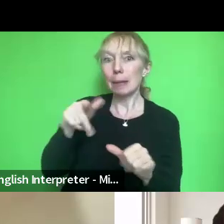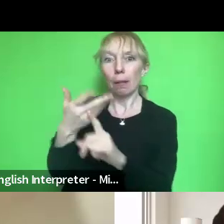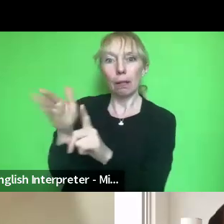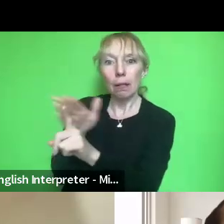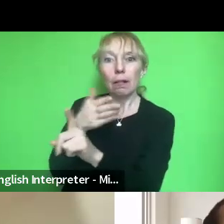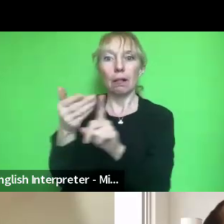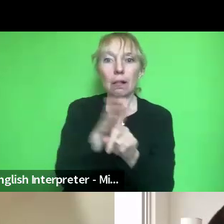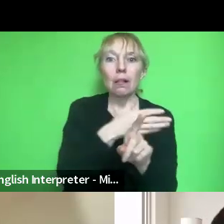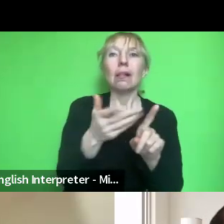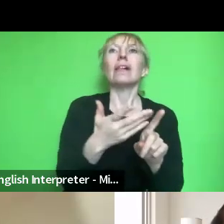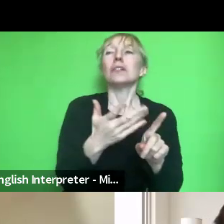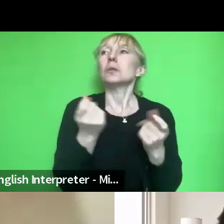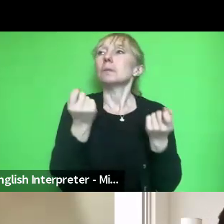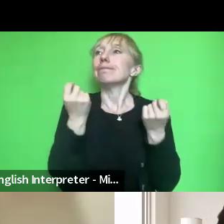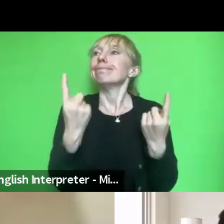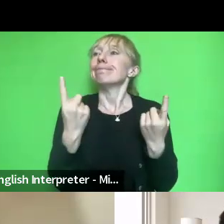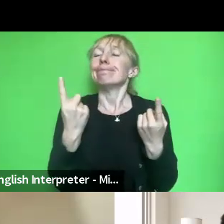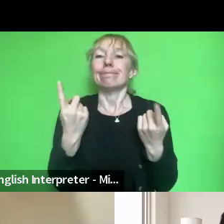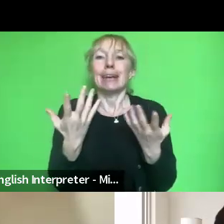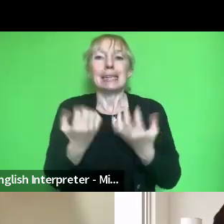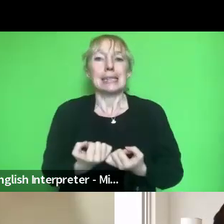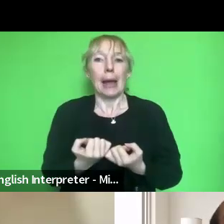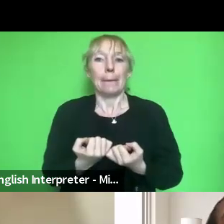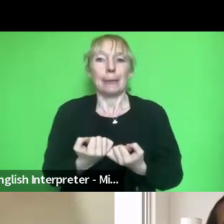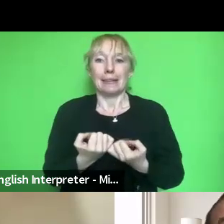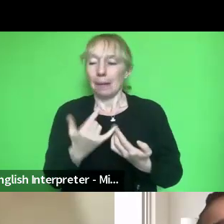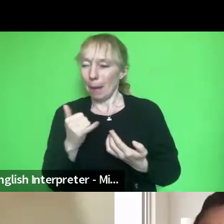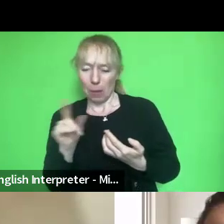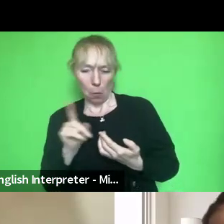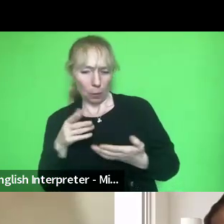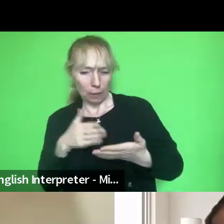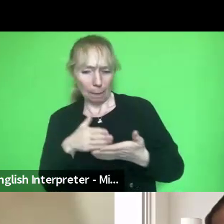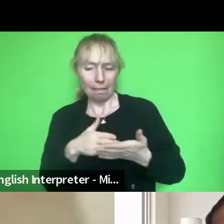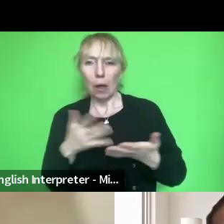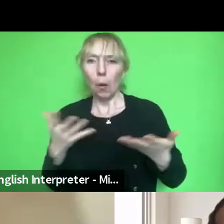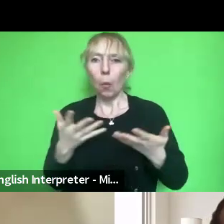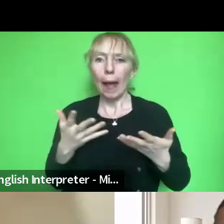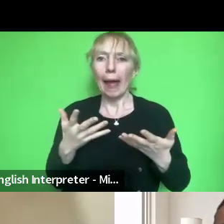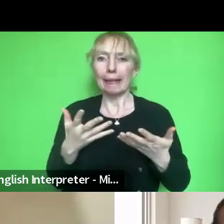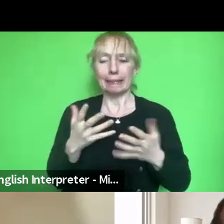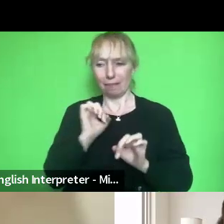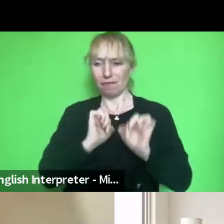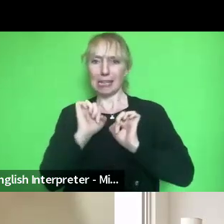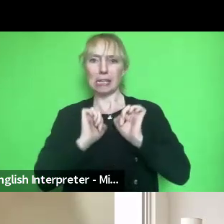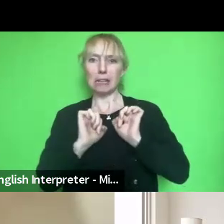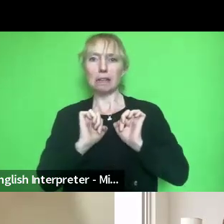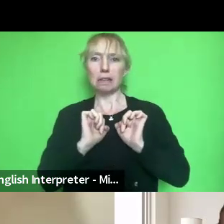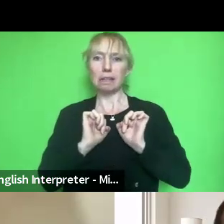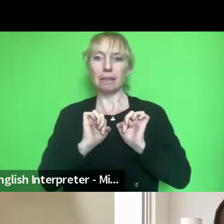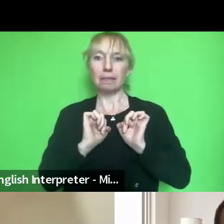It's trying to understand the particular blockers and getting them to surface where their resistance is coming from. Because sometimes it's just that they wanted to be consulted